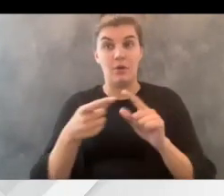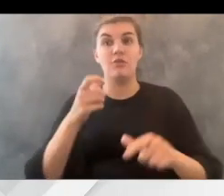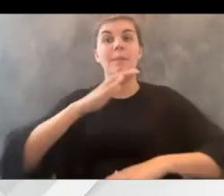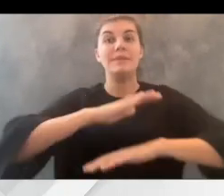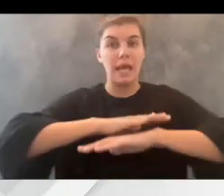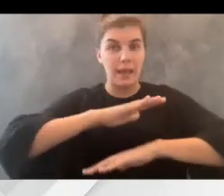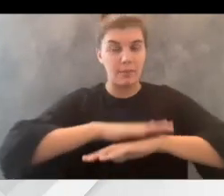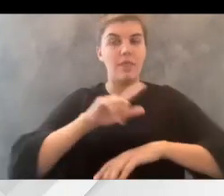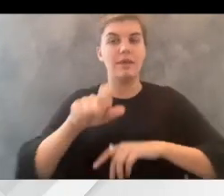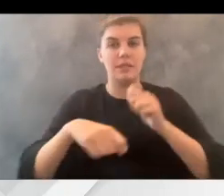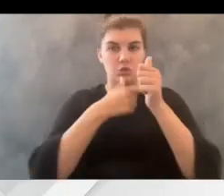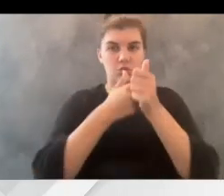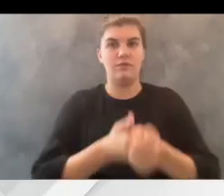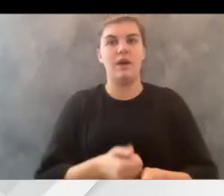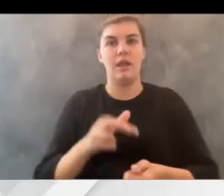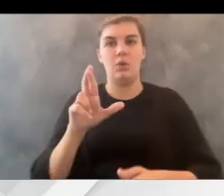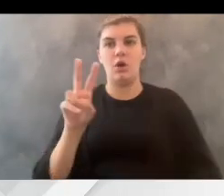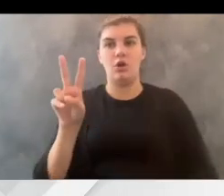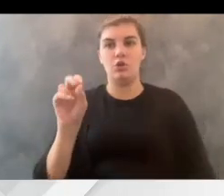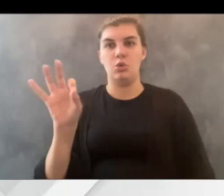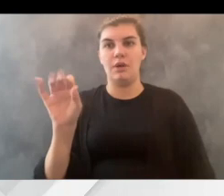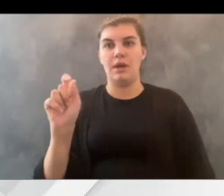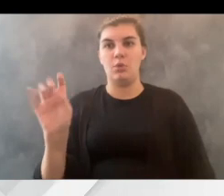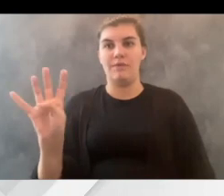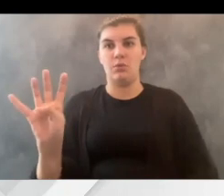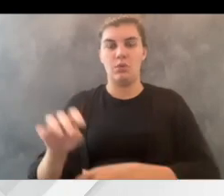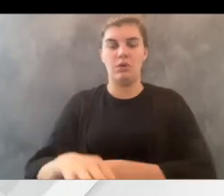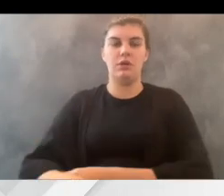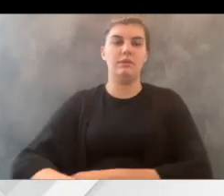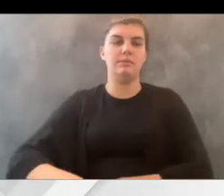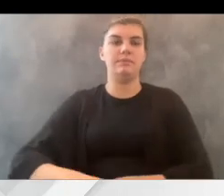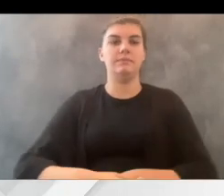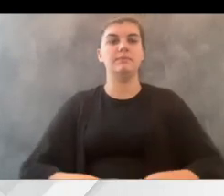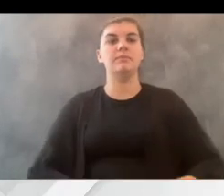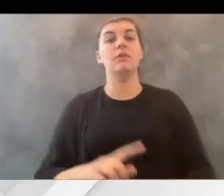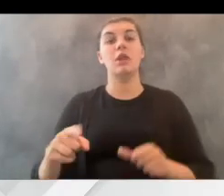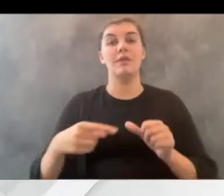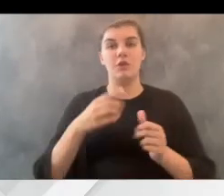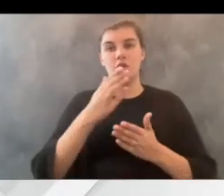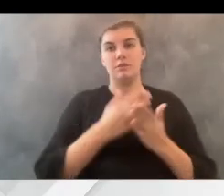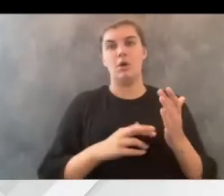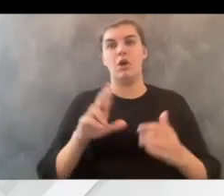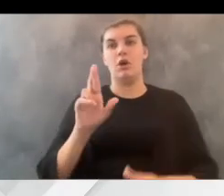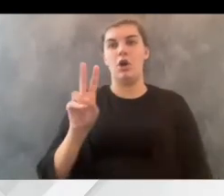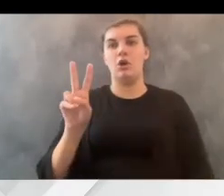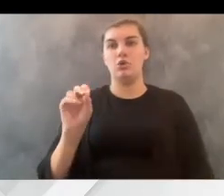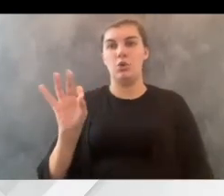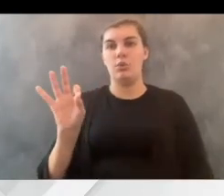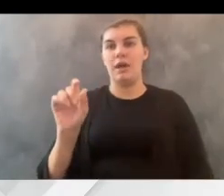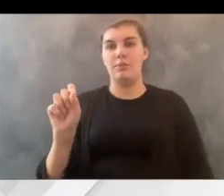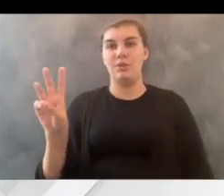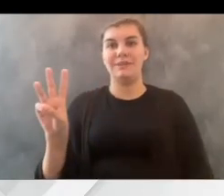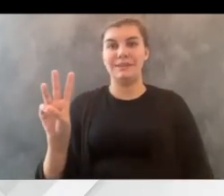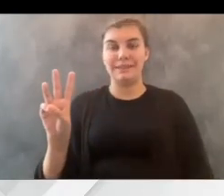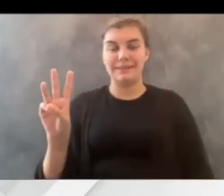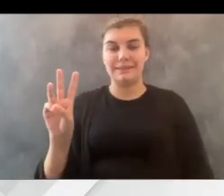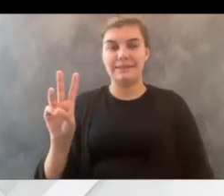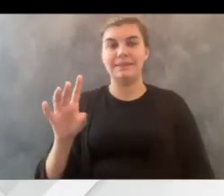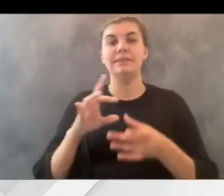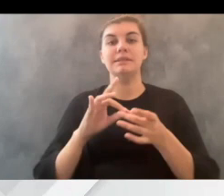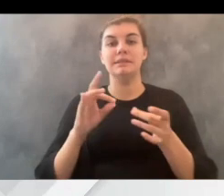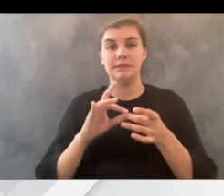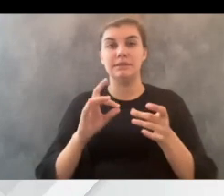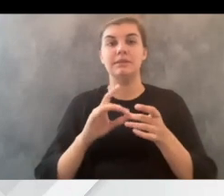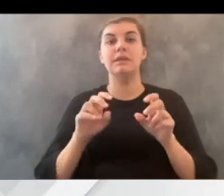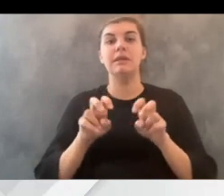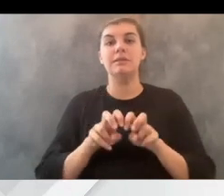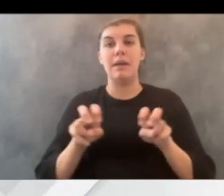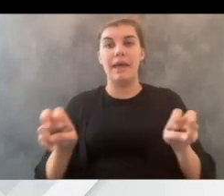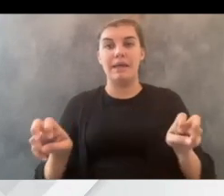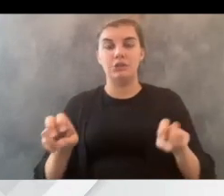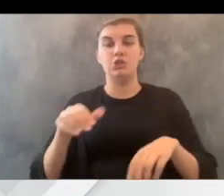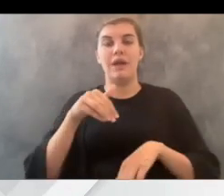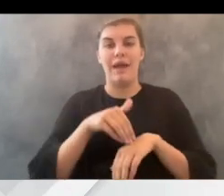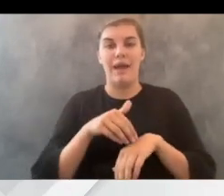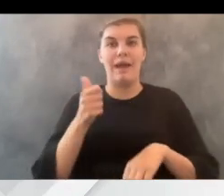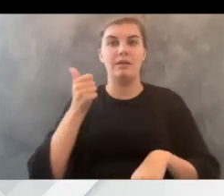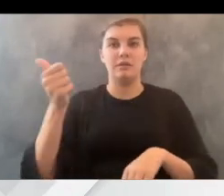comply with R209.4. The first part of R209.6 scopes benches at transit stops and shelters.